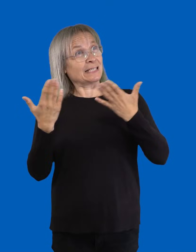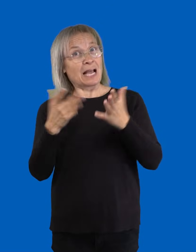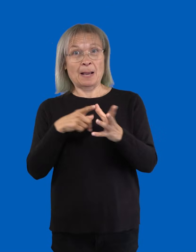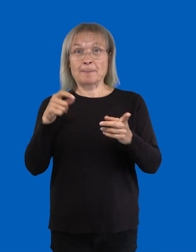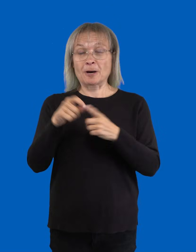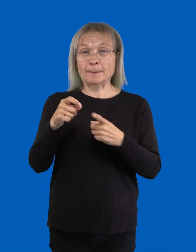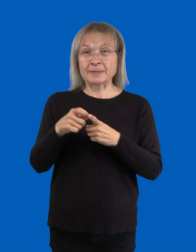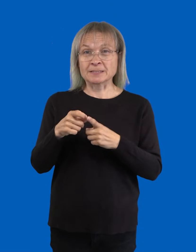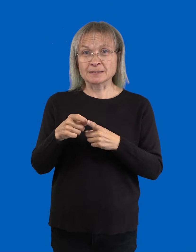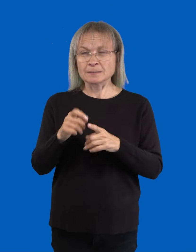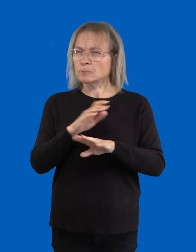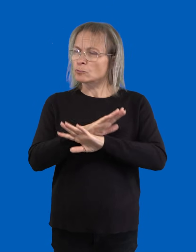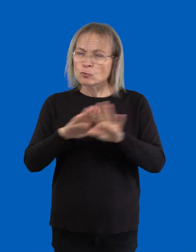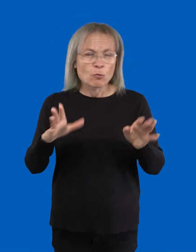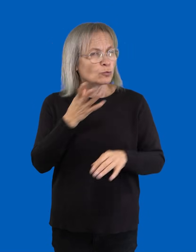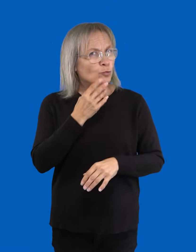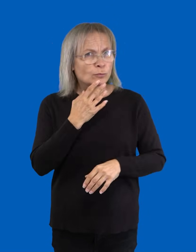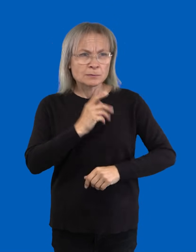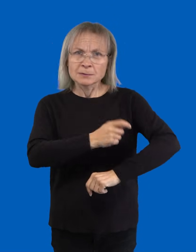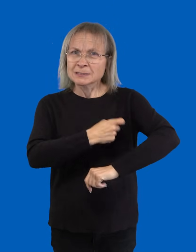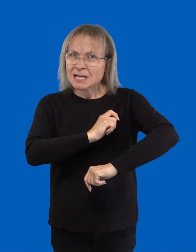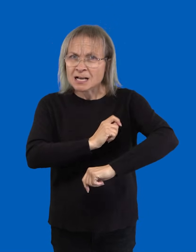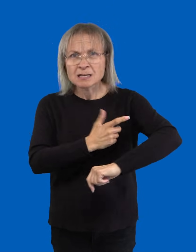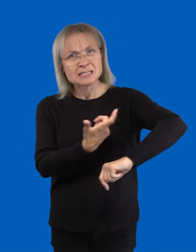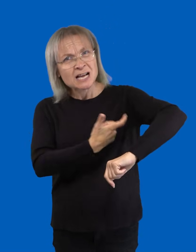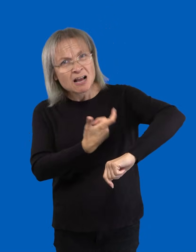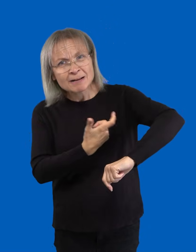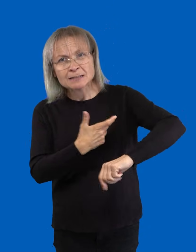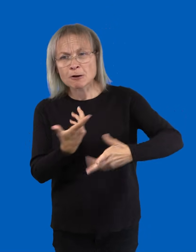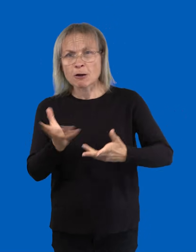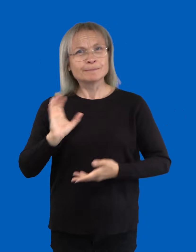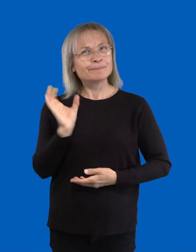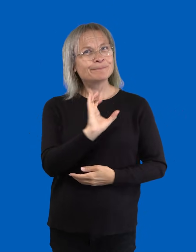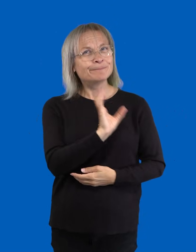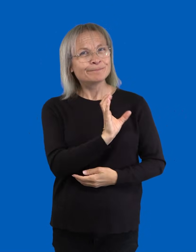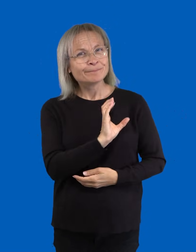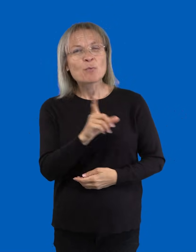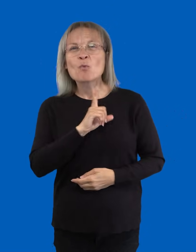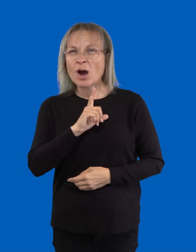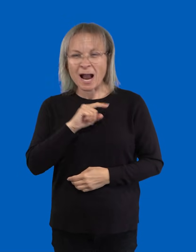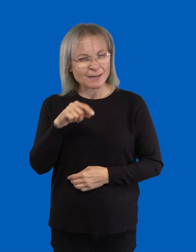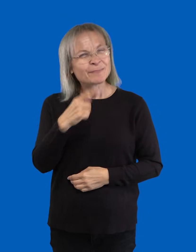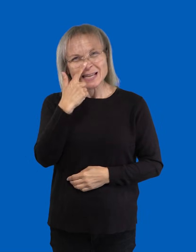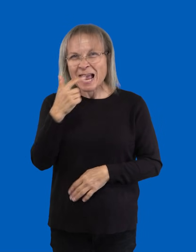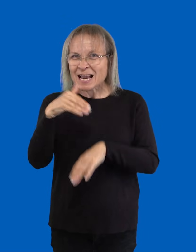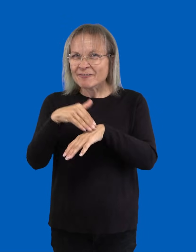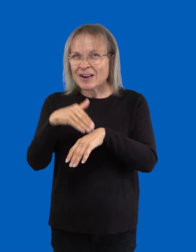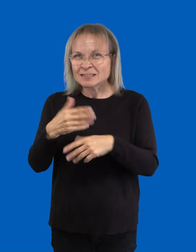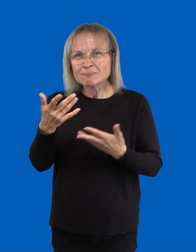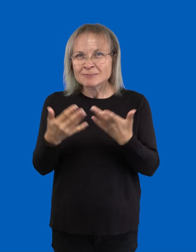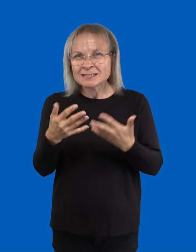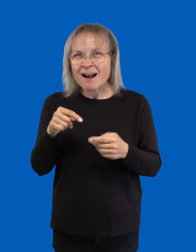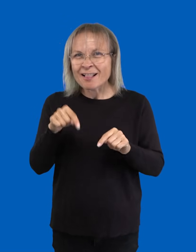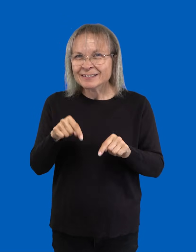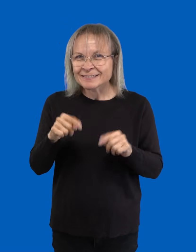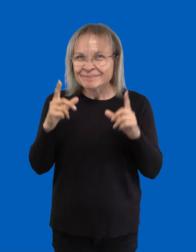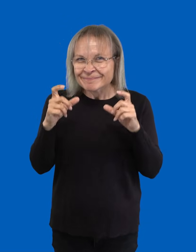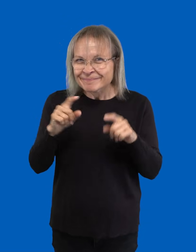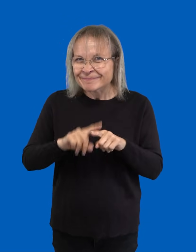Please do not use deodorant or talcum powder on the day of the appointment as it could interfere with your result.